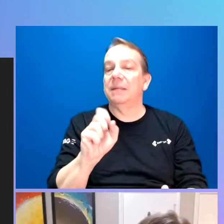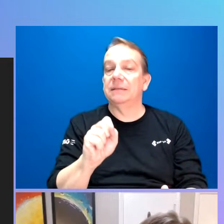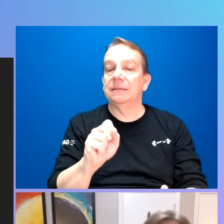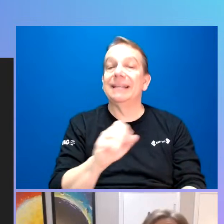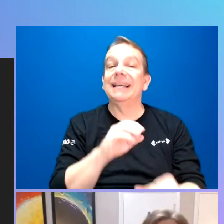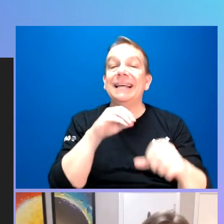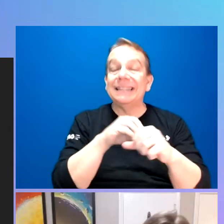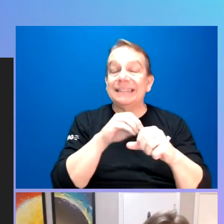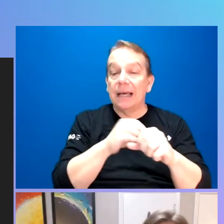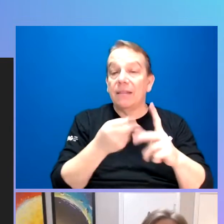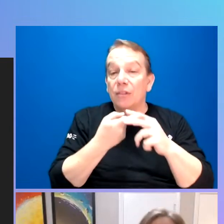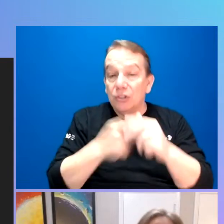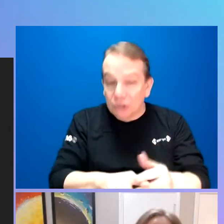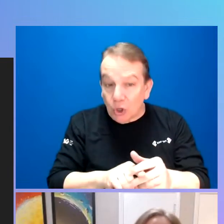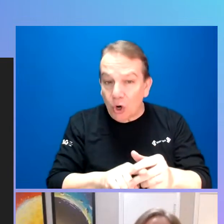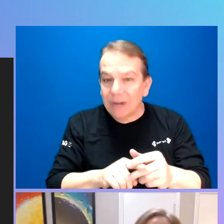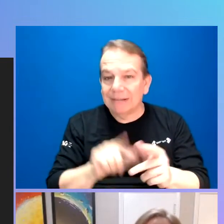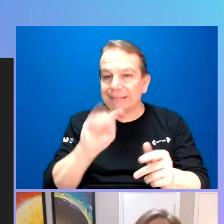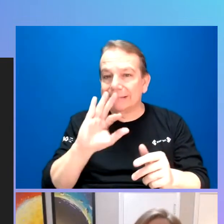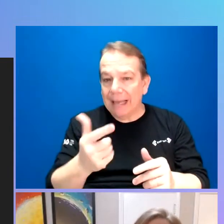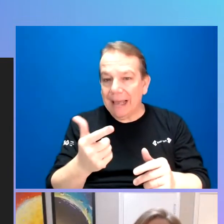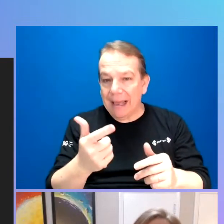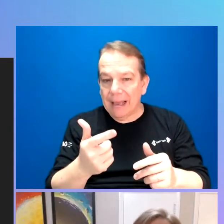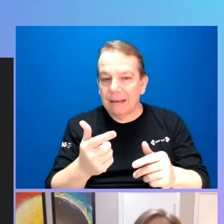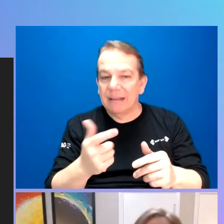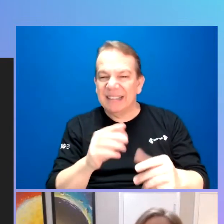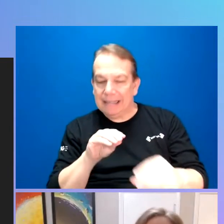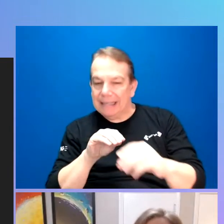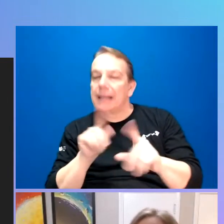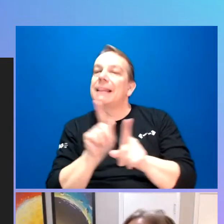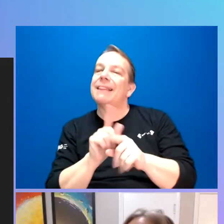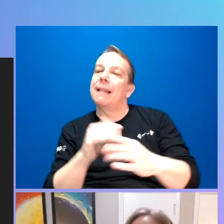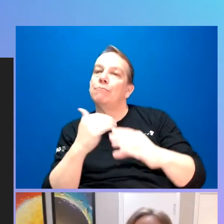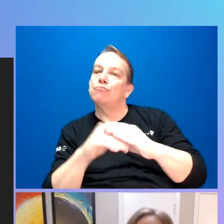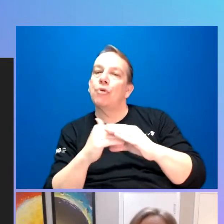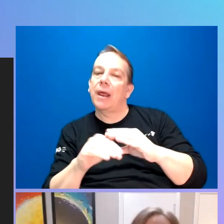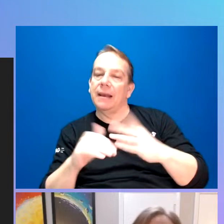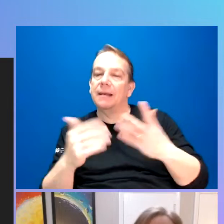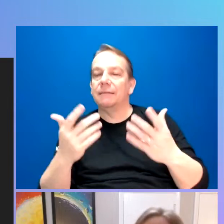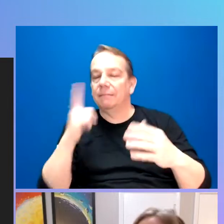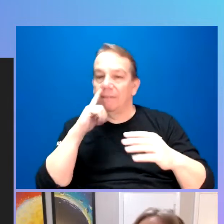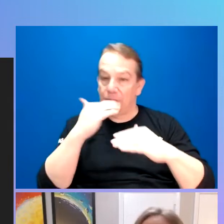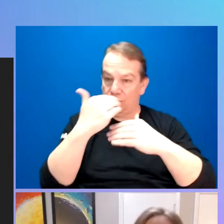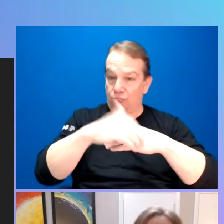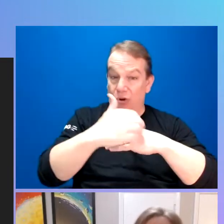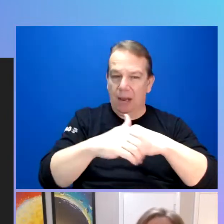aka the bread. So you can think of this like adding seeds, wild